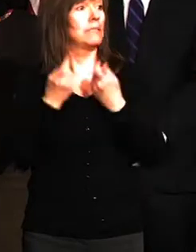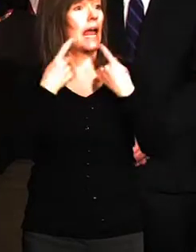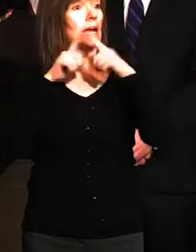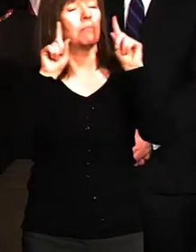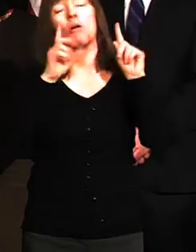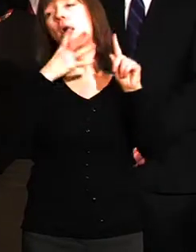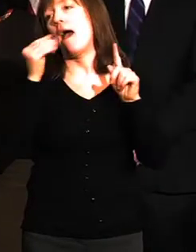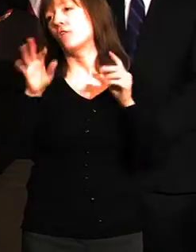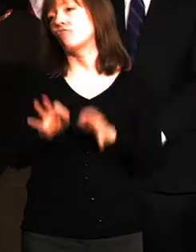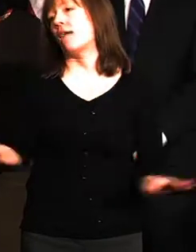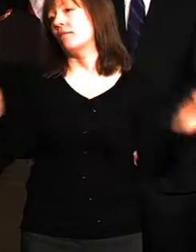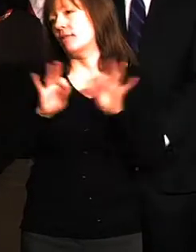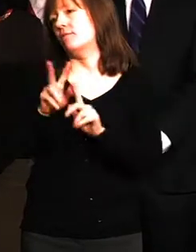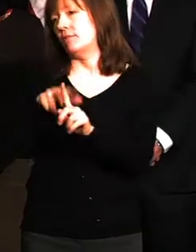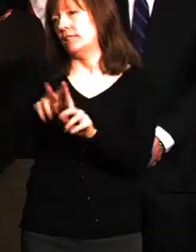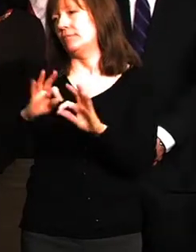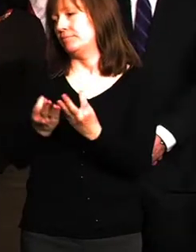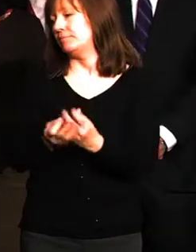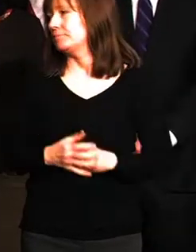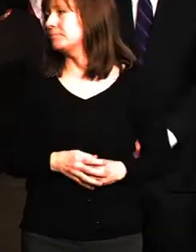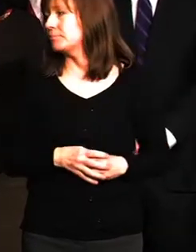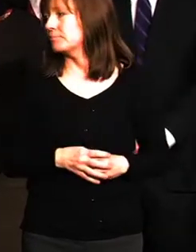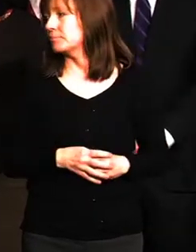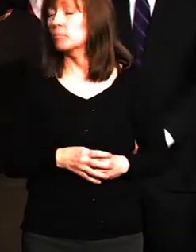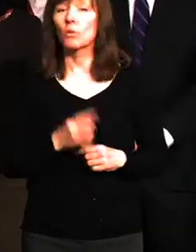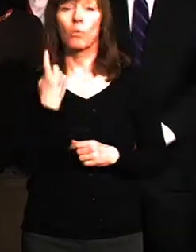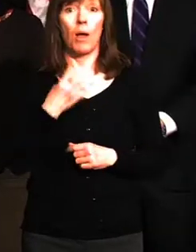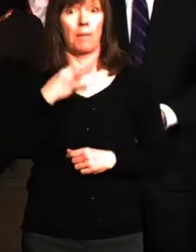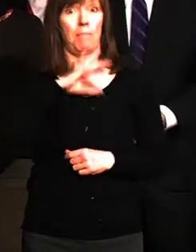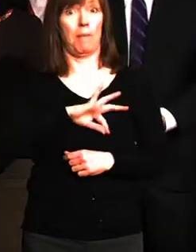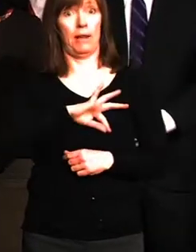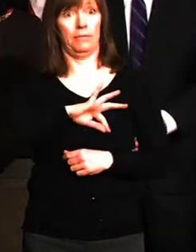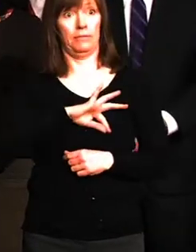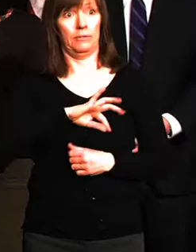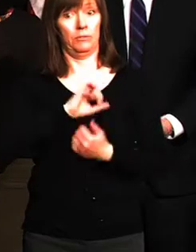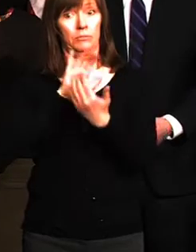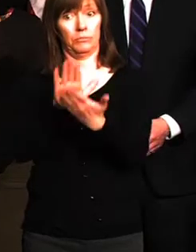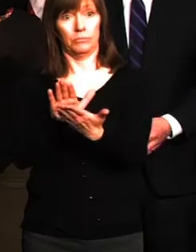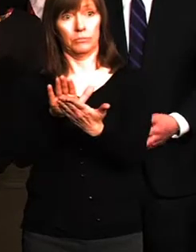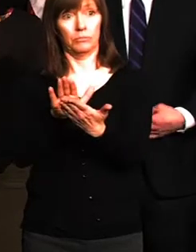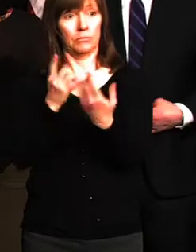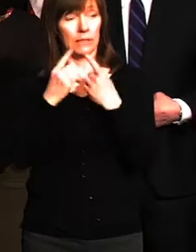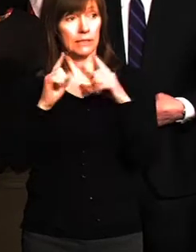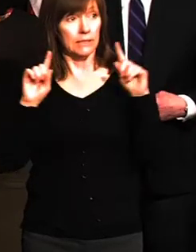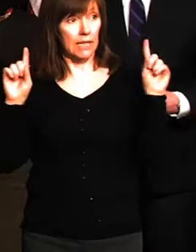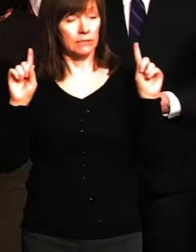and relevant. One major benefit of this approach, if we are successful we will maintain families